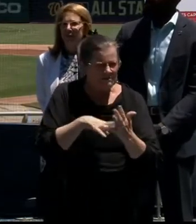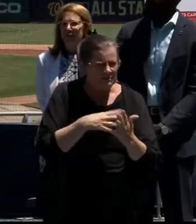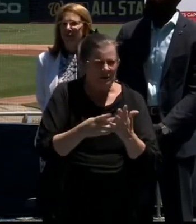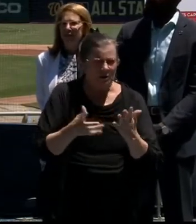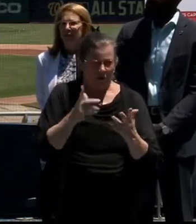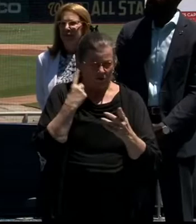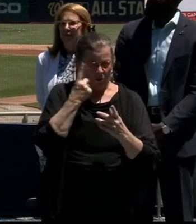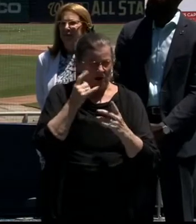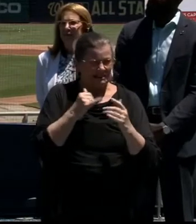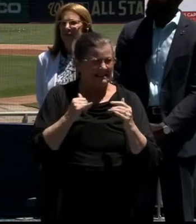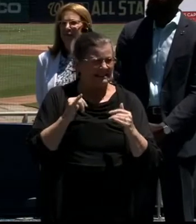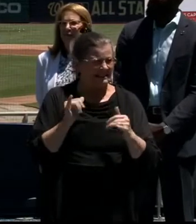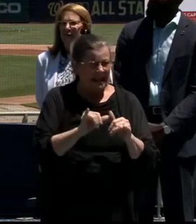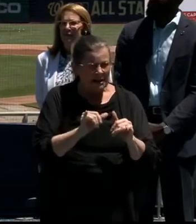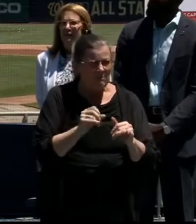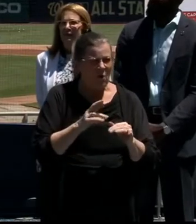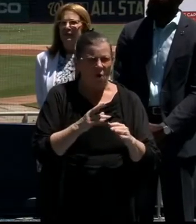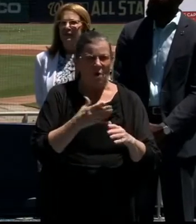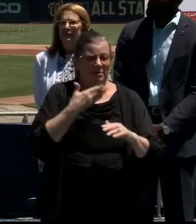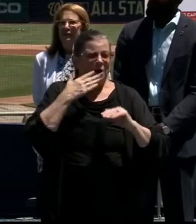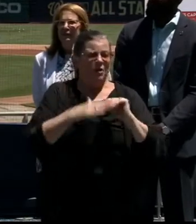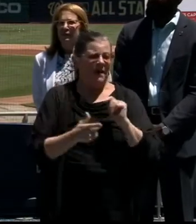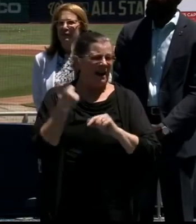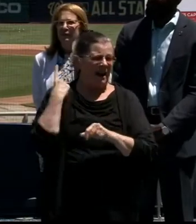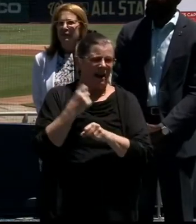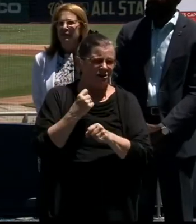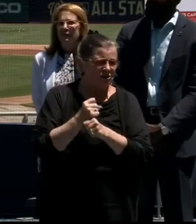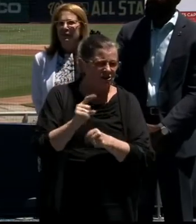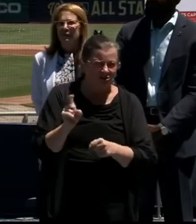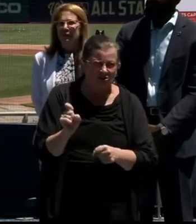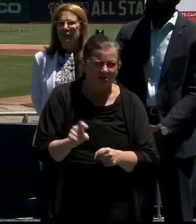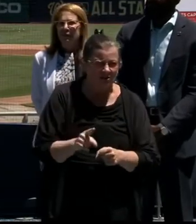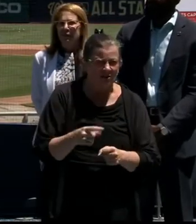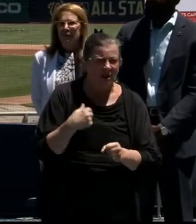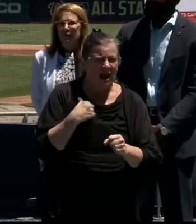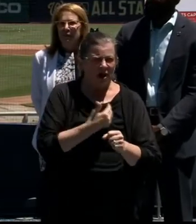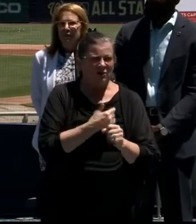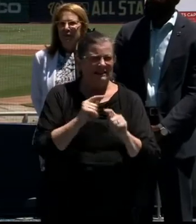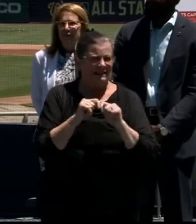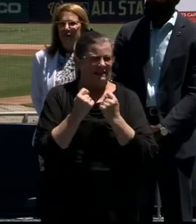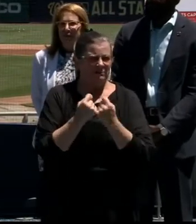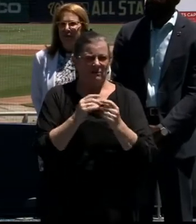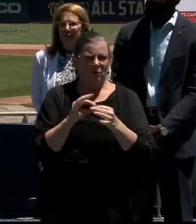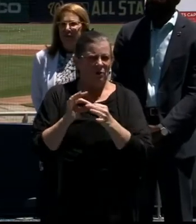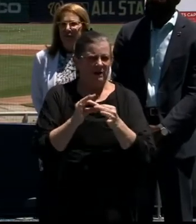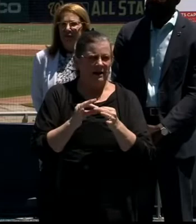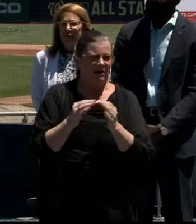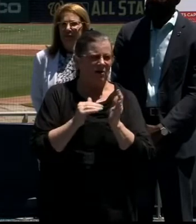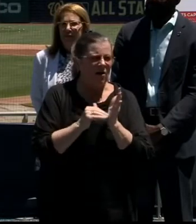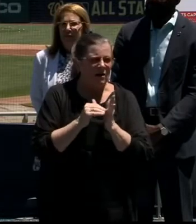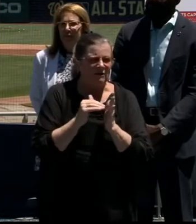AND SO OUR TEAMS HAVE BEEN COORDINATING VERY FREQUENTLY TO MAKE SURE WE ARE PREPARED FOR THAT.